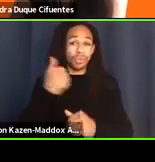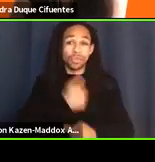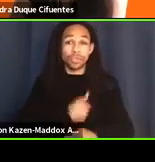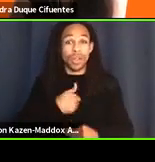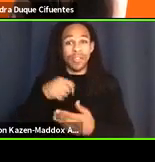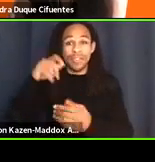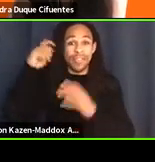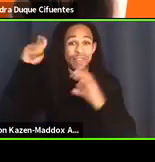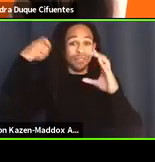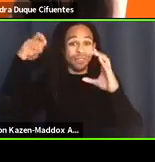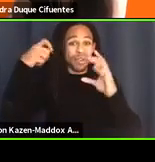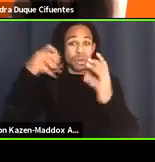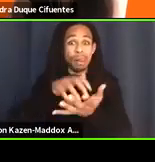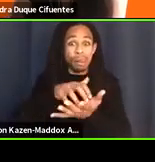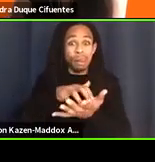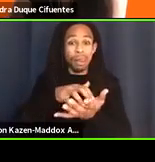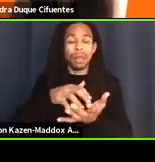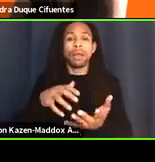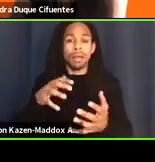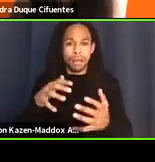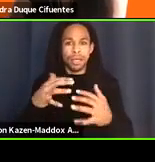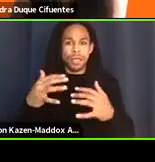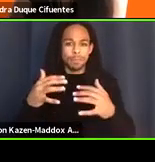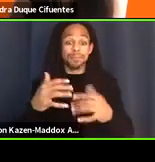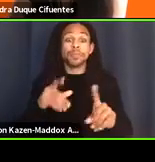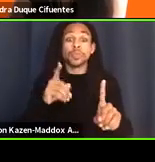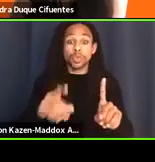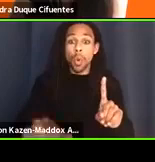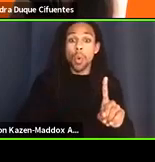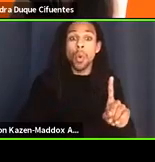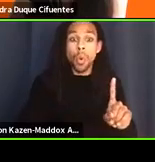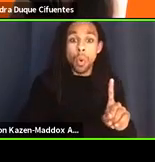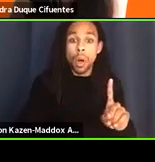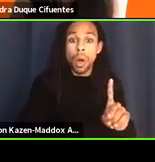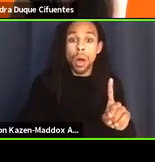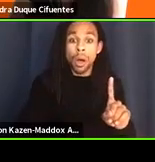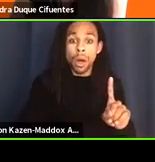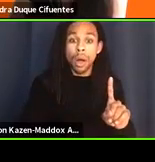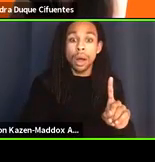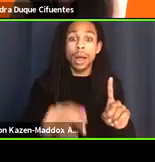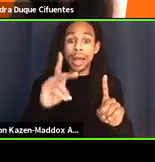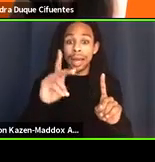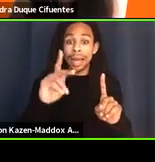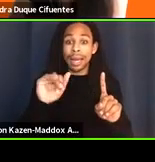to value the cultural institutions the way they should and support them in the way that